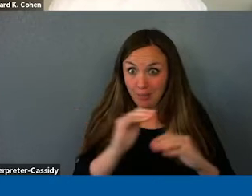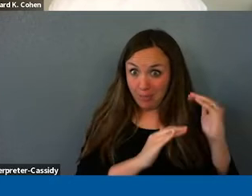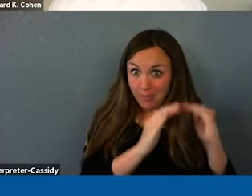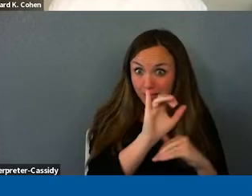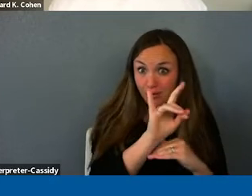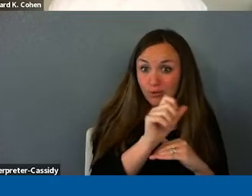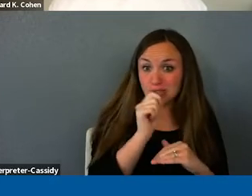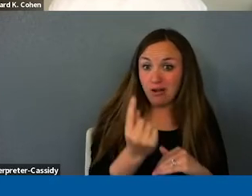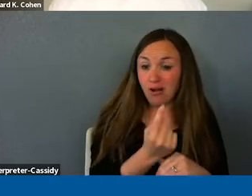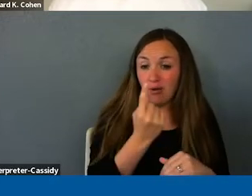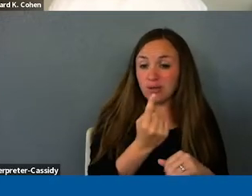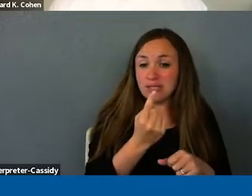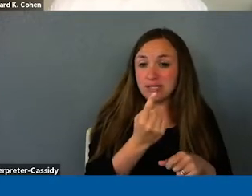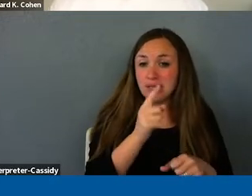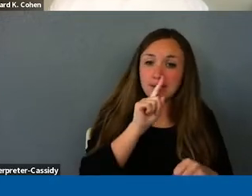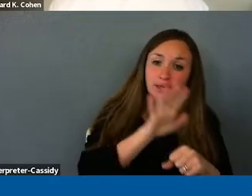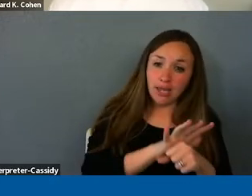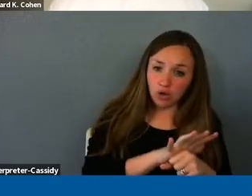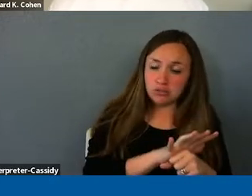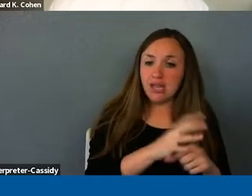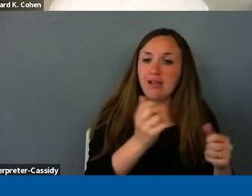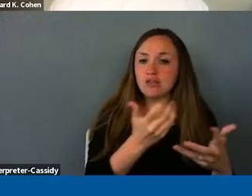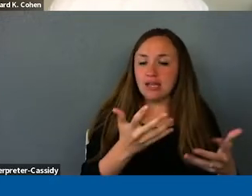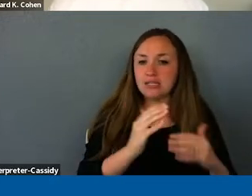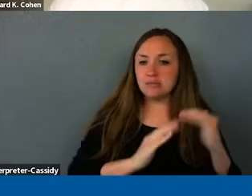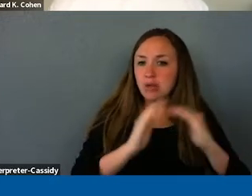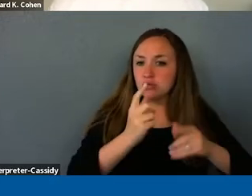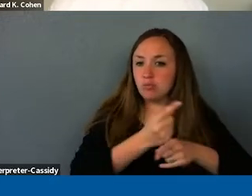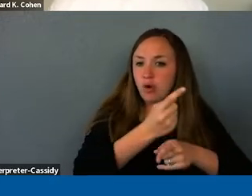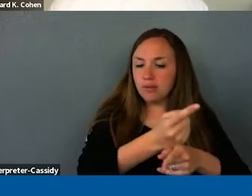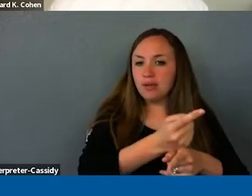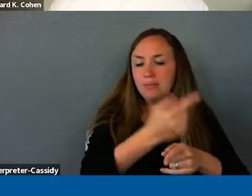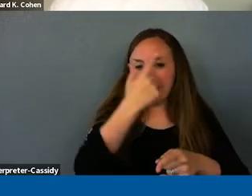that something is built properly and to code. Because of this, they advise testing everything before using.